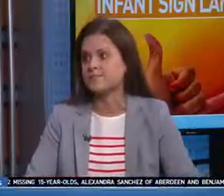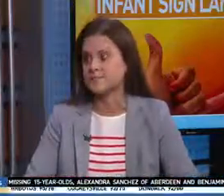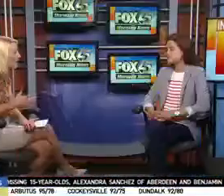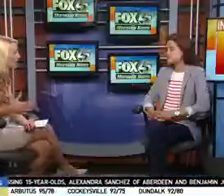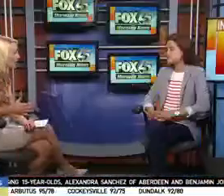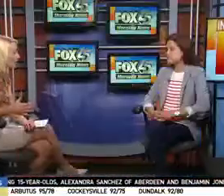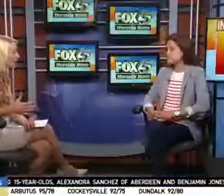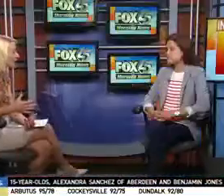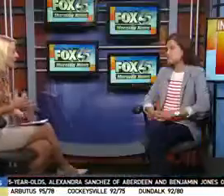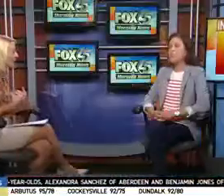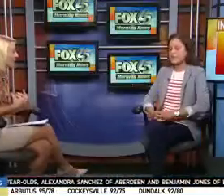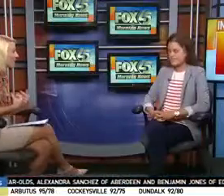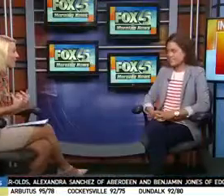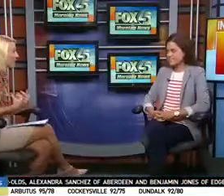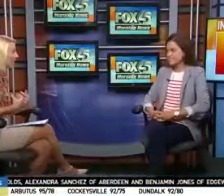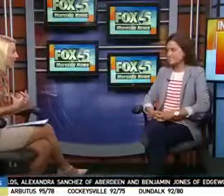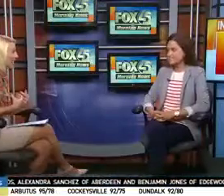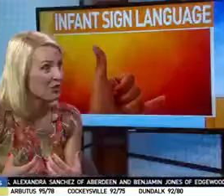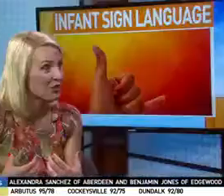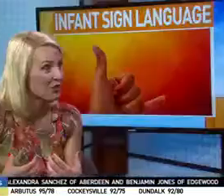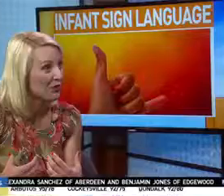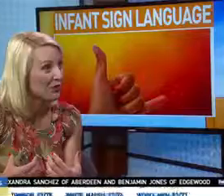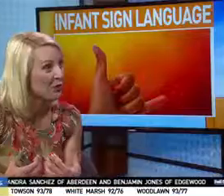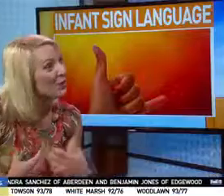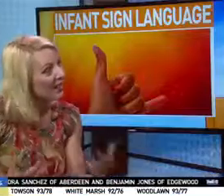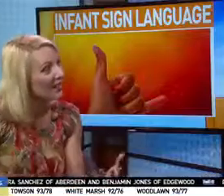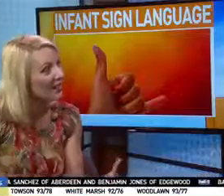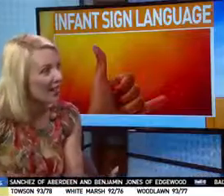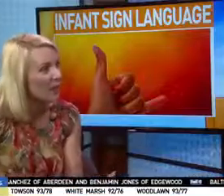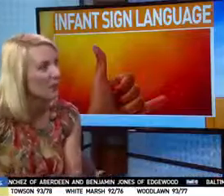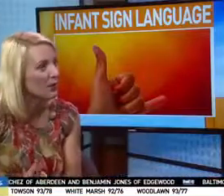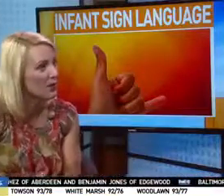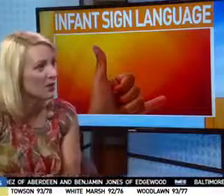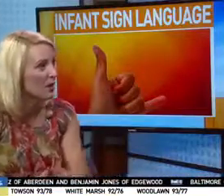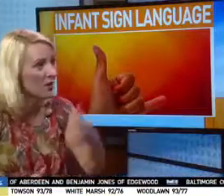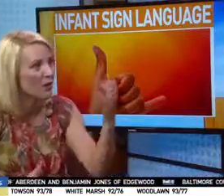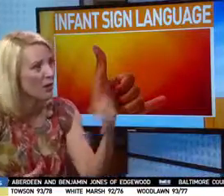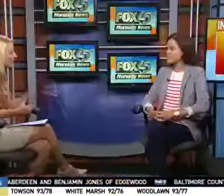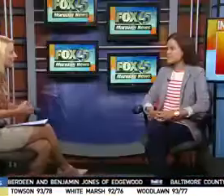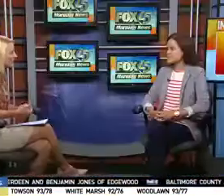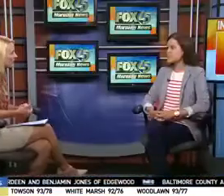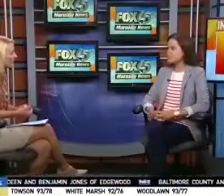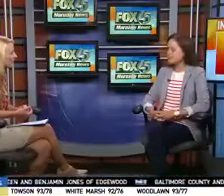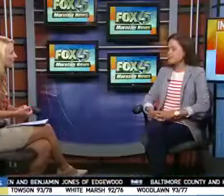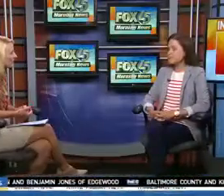And you remember it throughout your life. Yes. I think my husband and I have learned a few, too, that can help you as you grow. Absolutely.